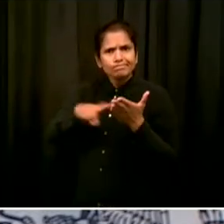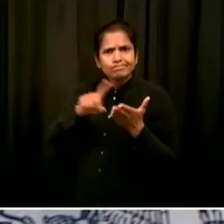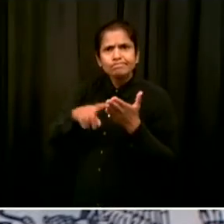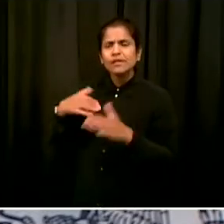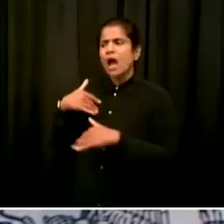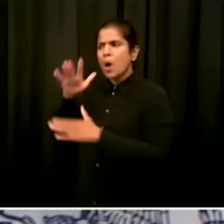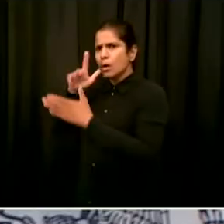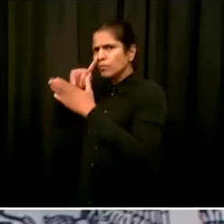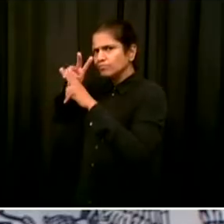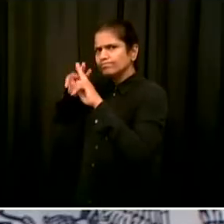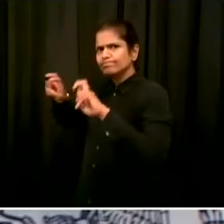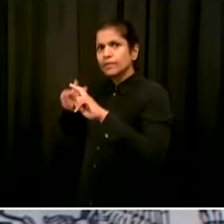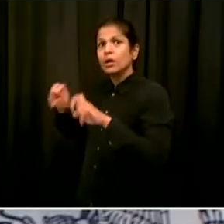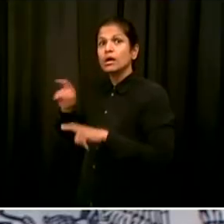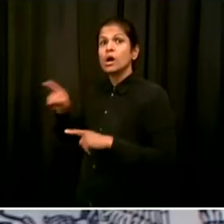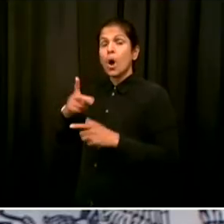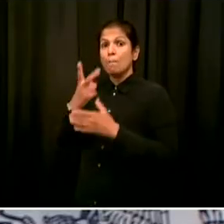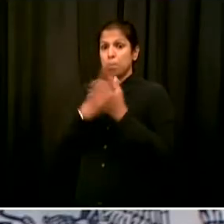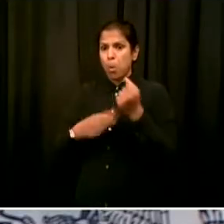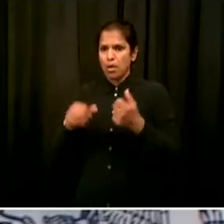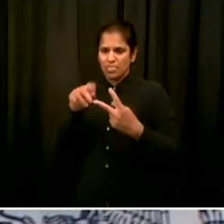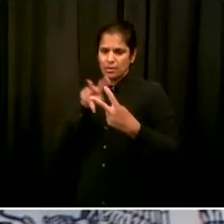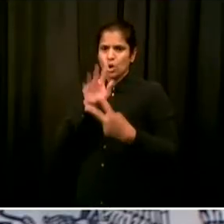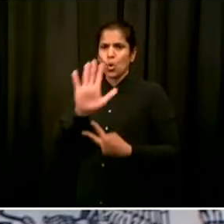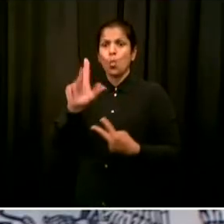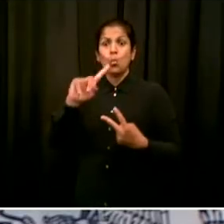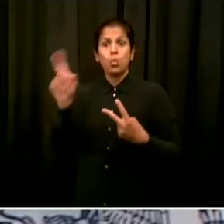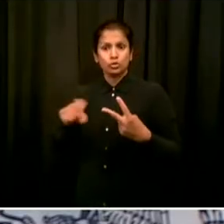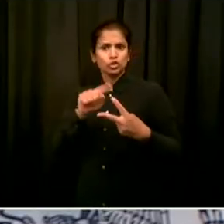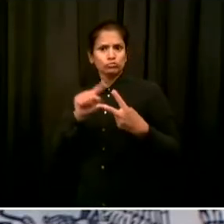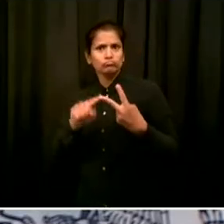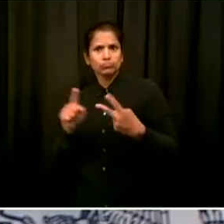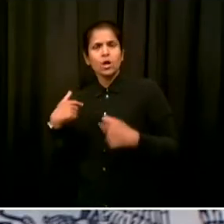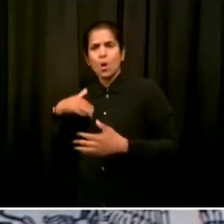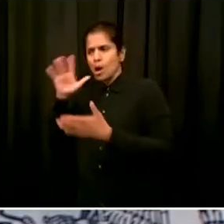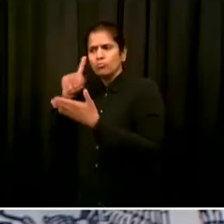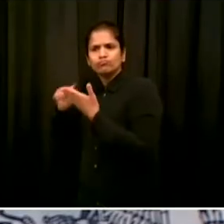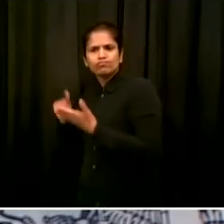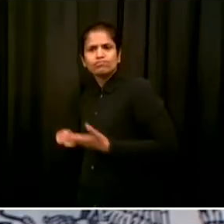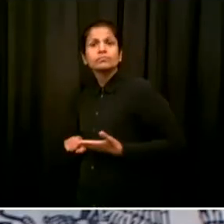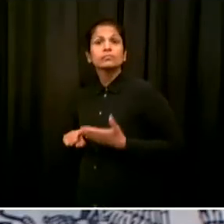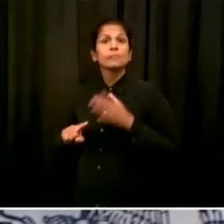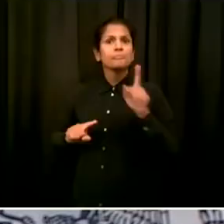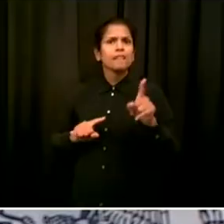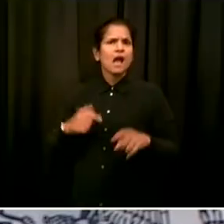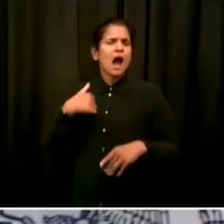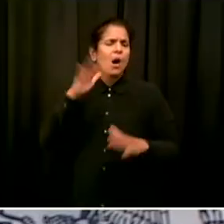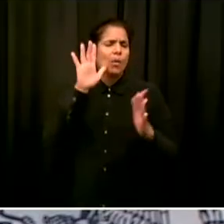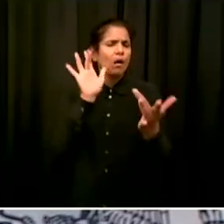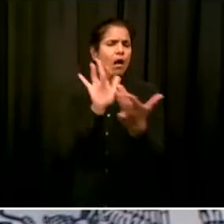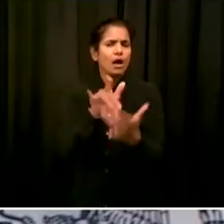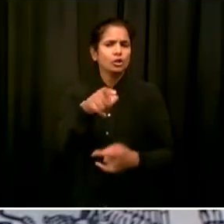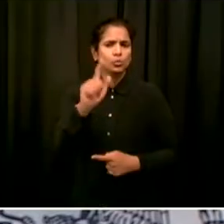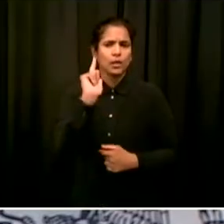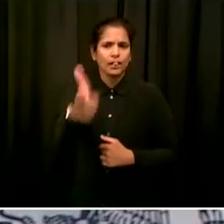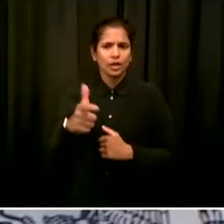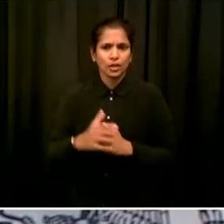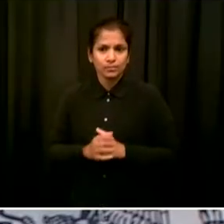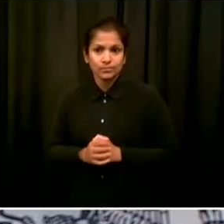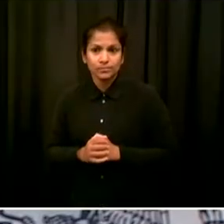TO YOU ON THAT ONE, BOAT ABOUT THE STRUCTURE AND WHAT WE ARE DOING TO KEEP THE CAMPS SAE F GOING FORWARD. I APPREATCIE